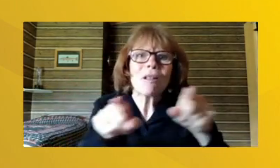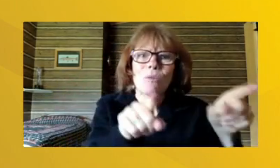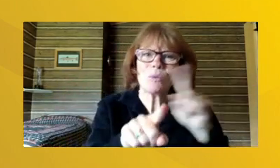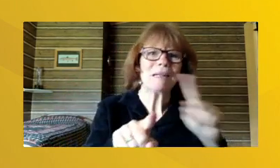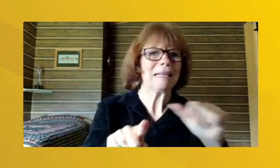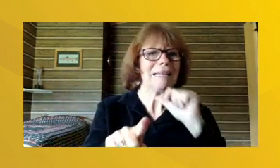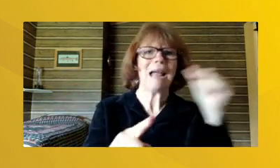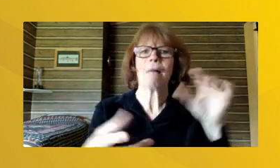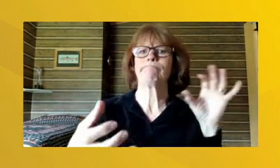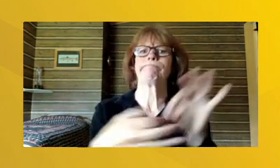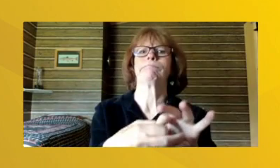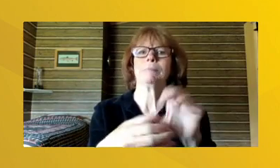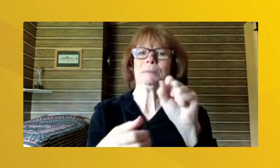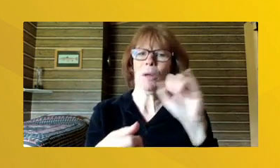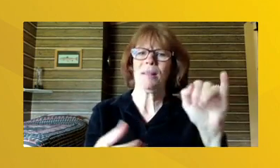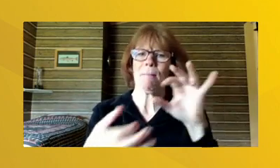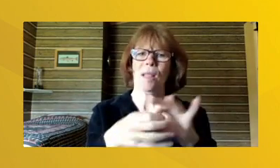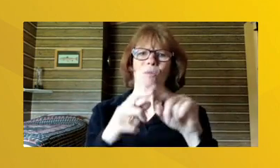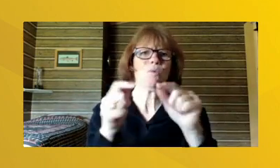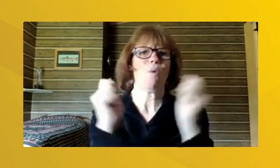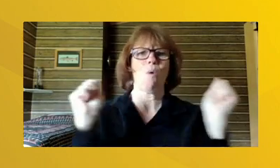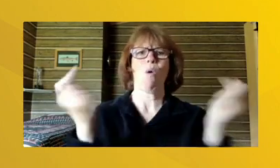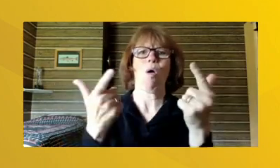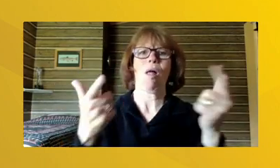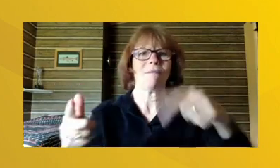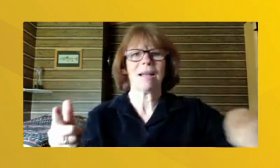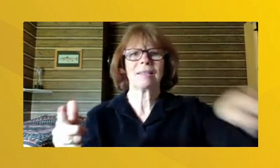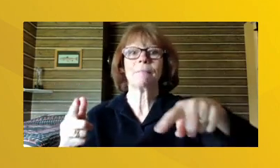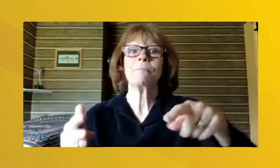Everything that we do, everything that we're about to tell you about is completely free